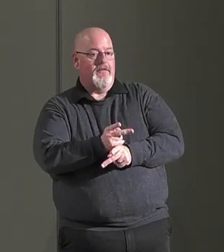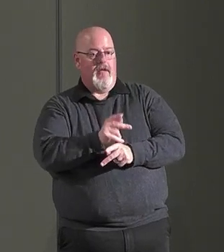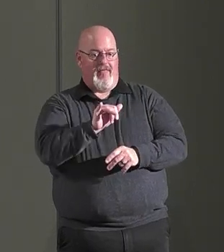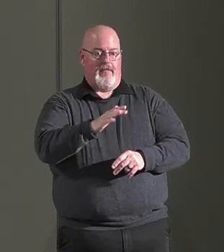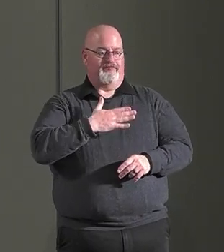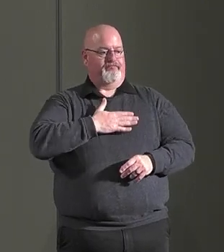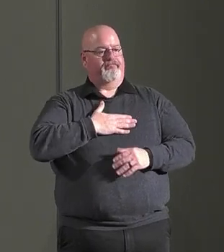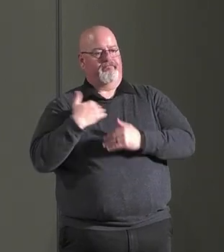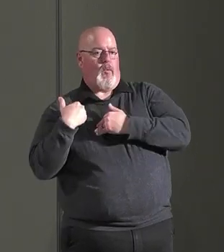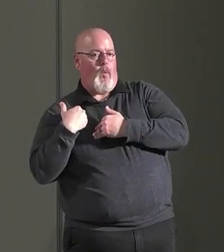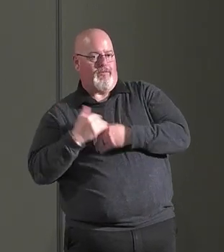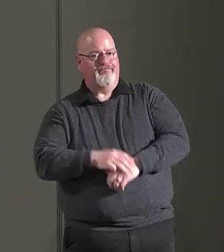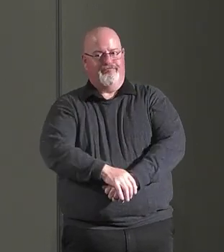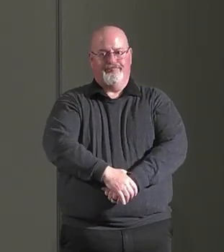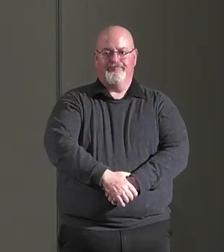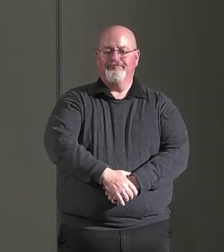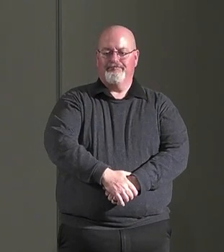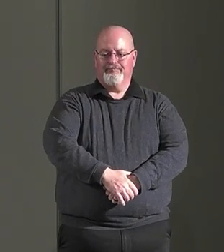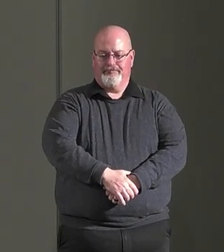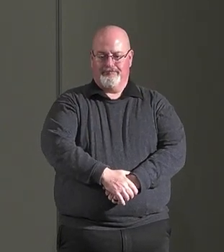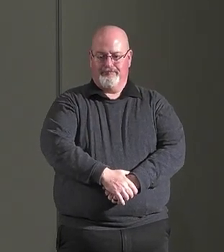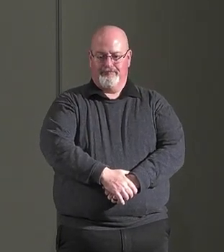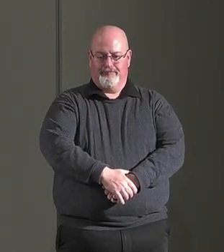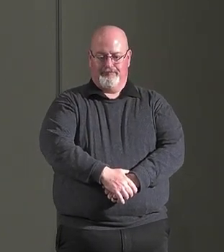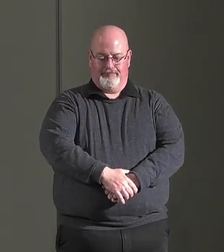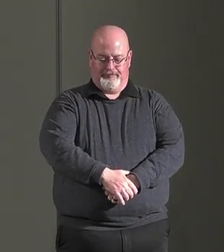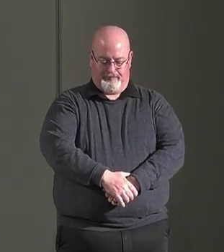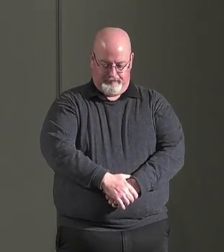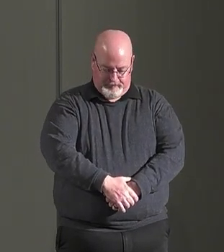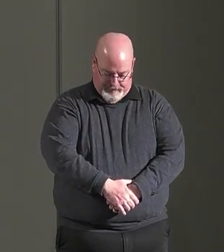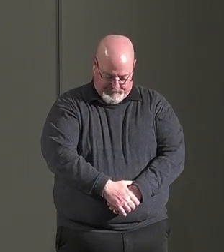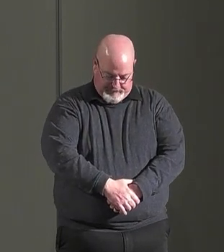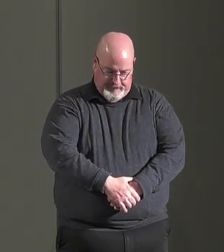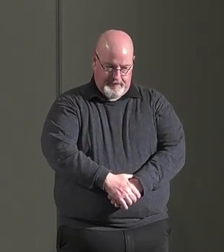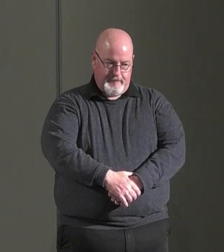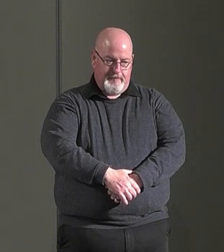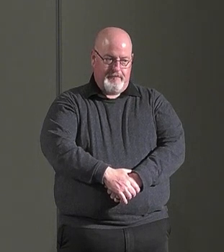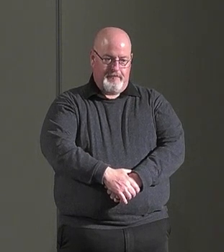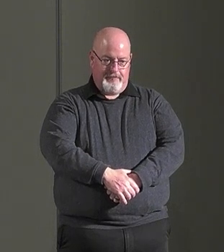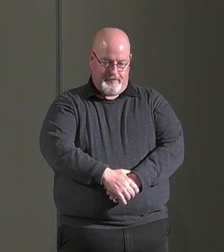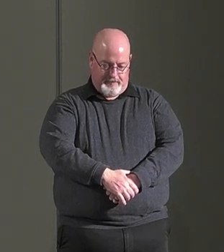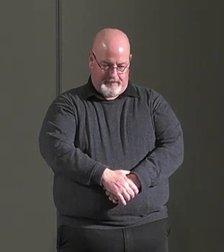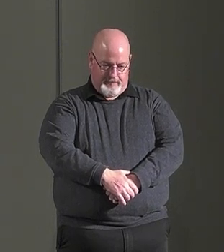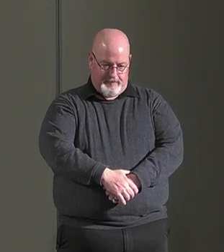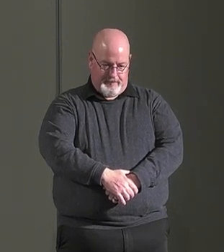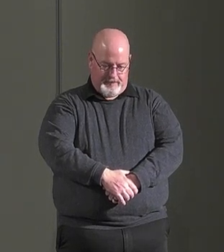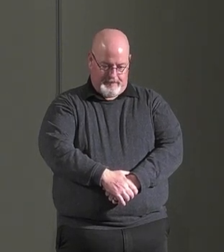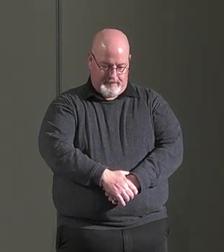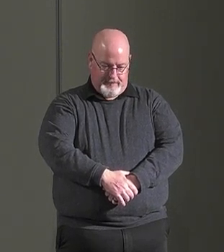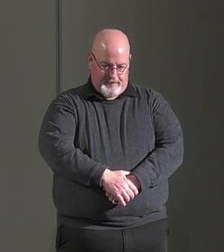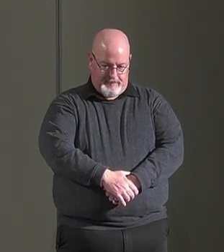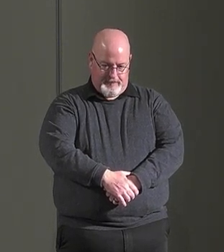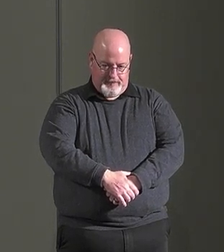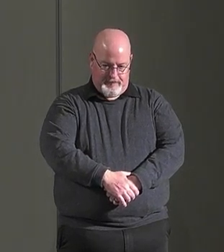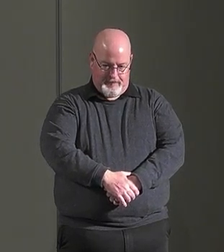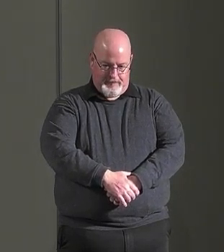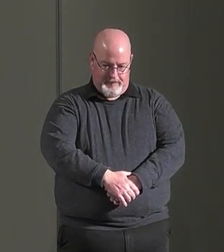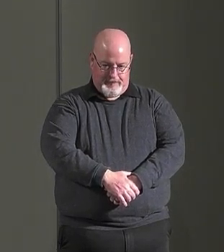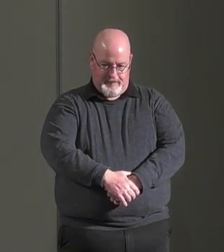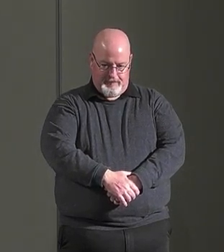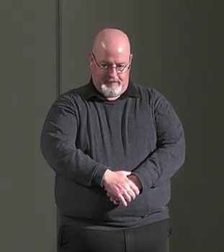our role there. >> SARAH MARGOLIS GREENBAUM: Awesome. So how